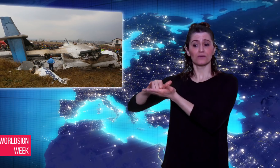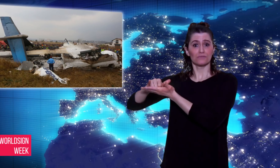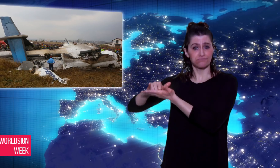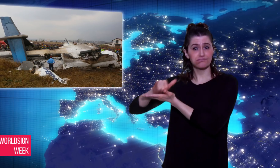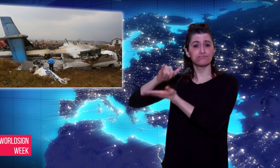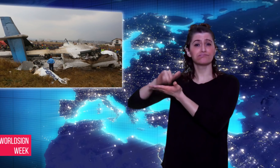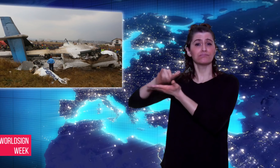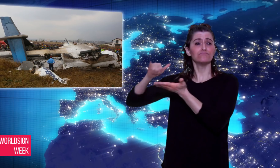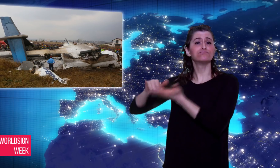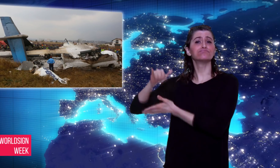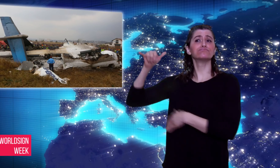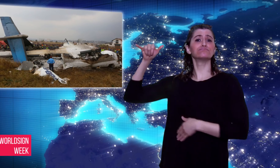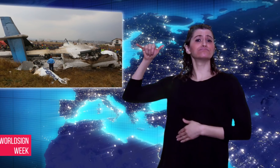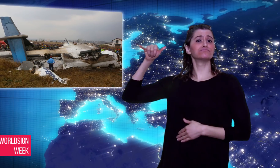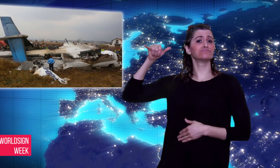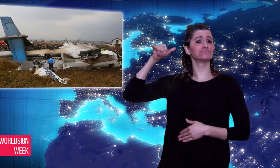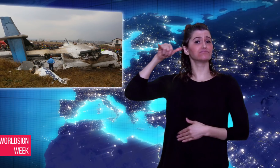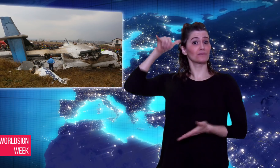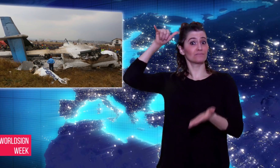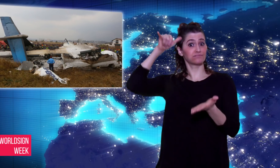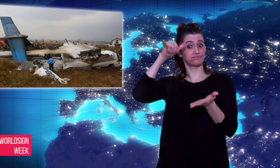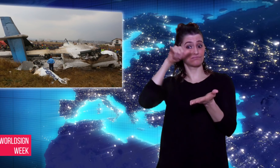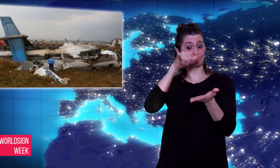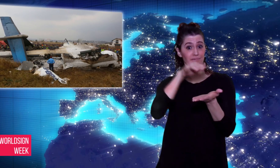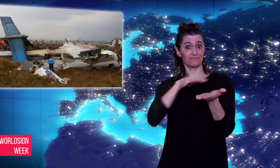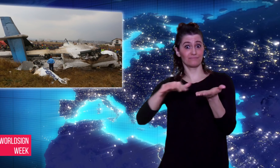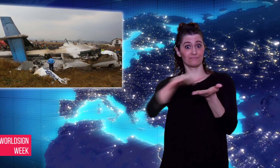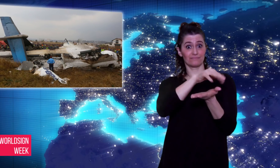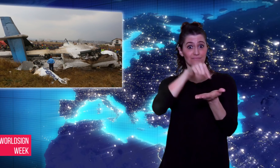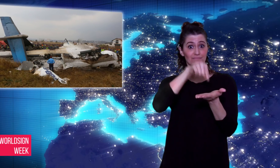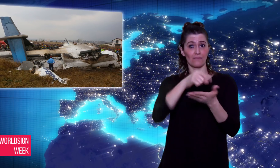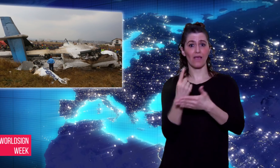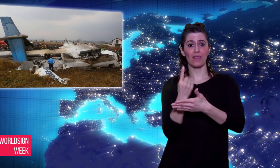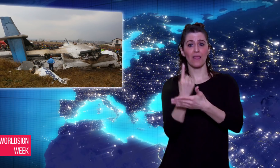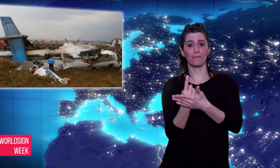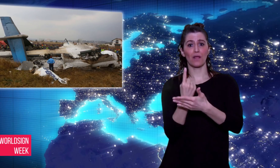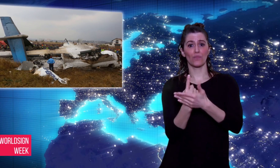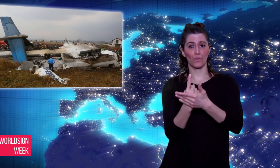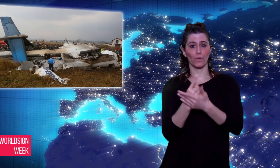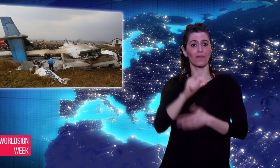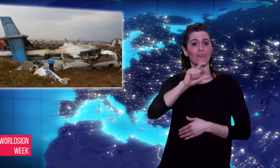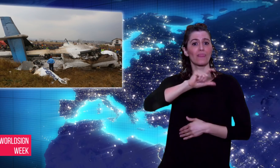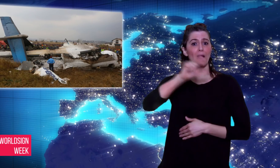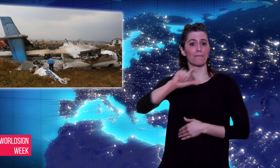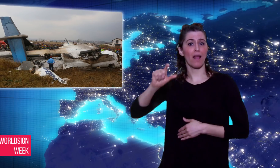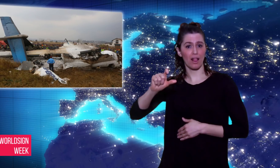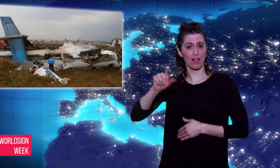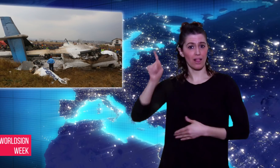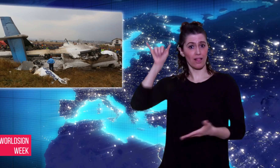Bangladesh crashed into the field beside